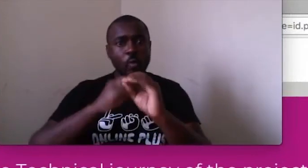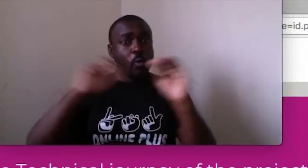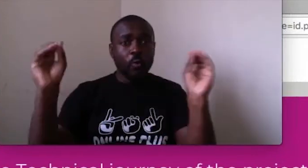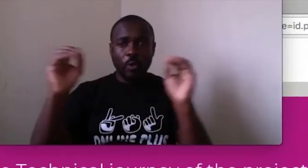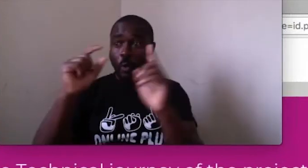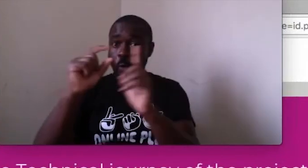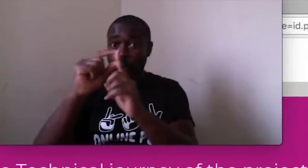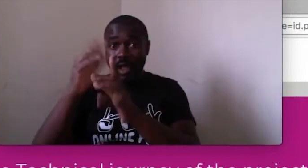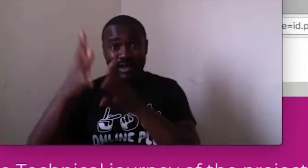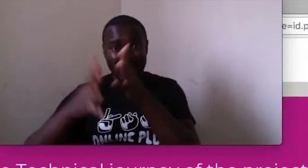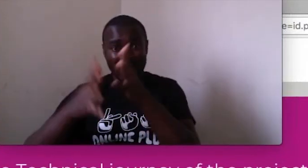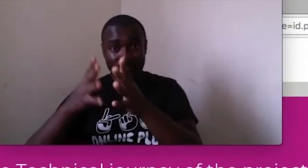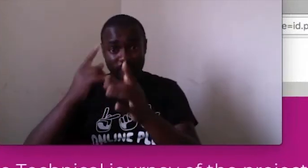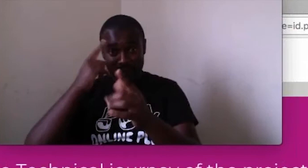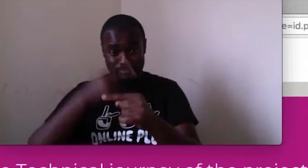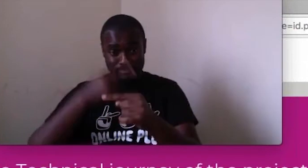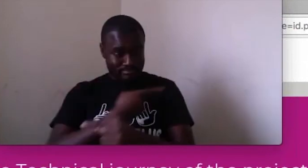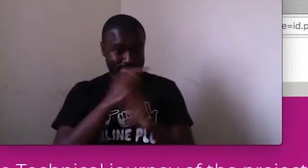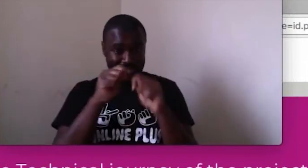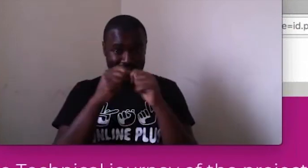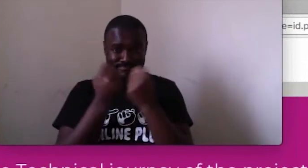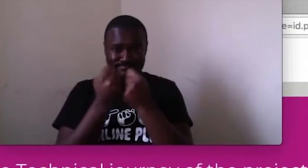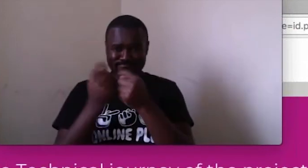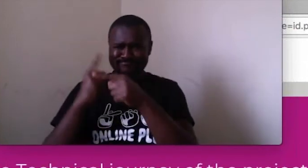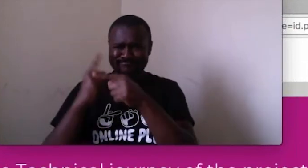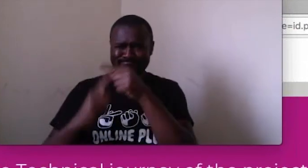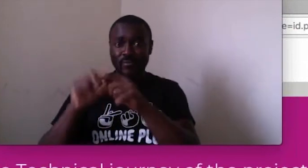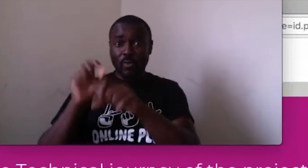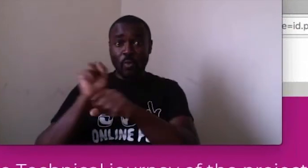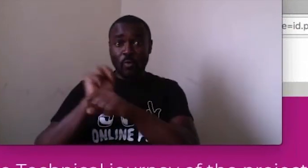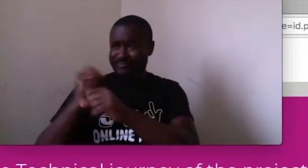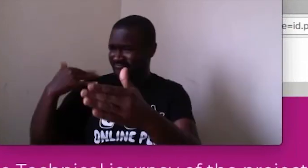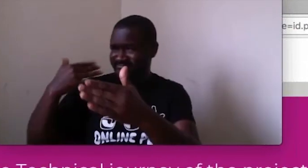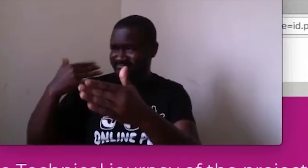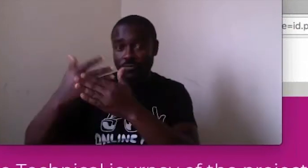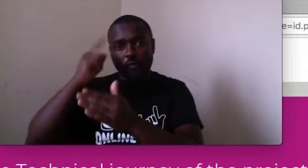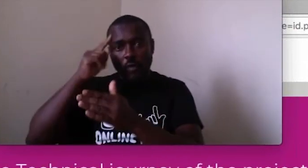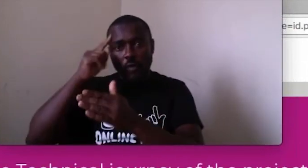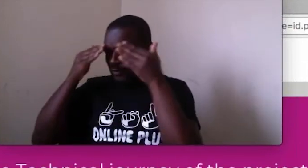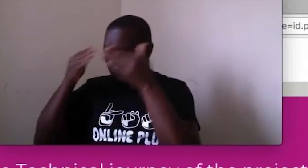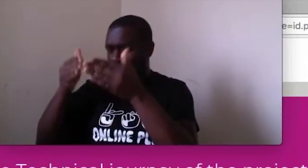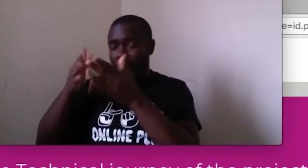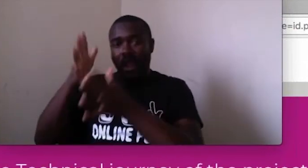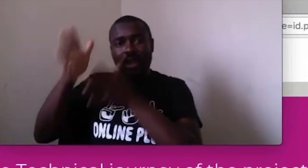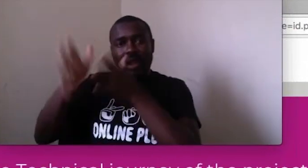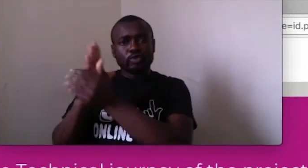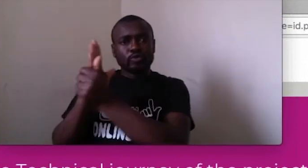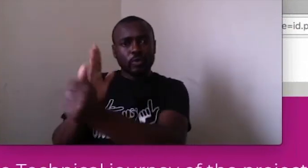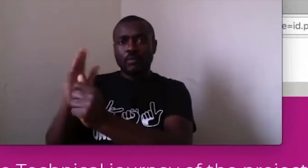there are a lot of barriers on information because we don't have any words in sign language